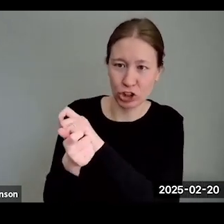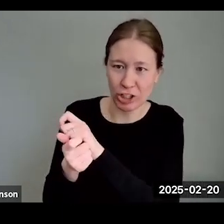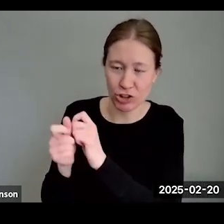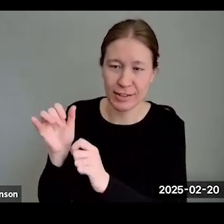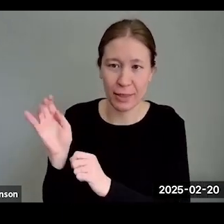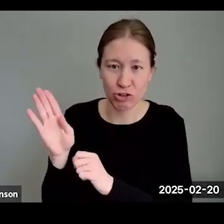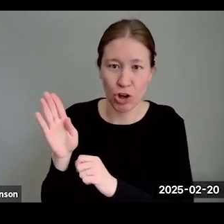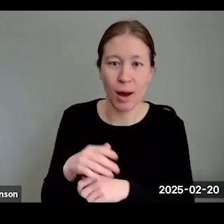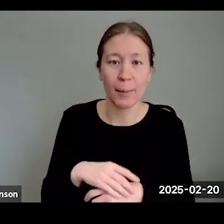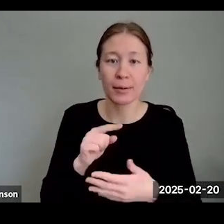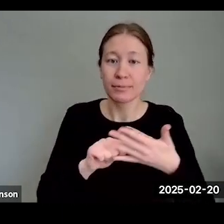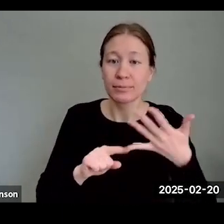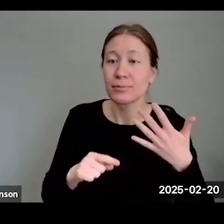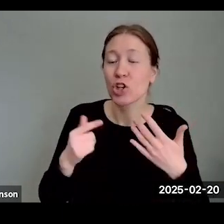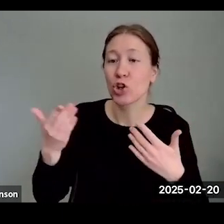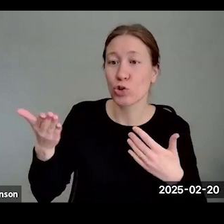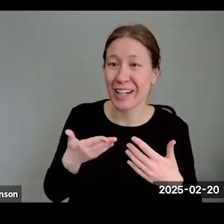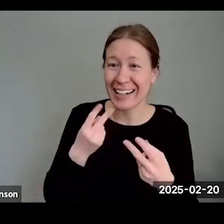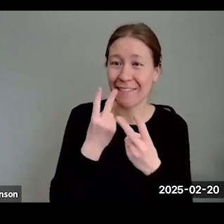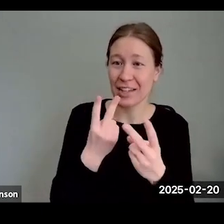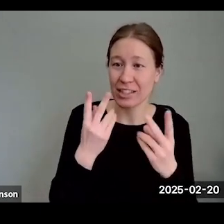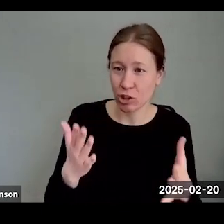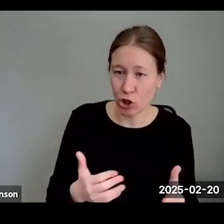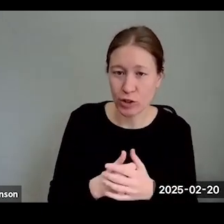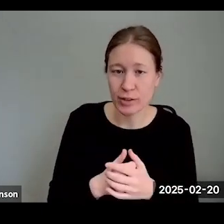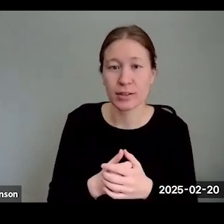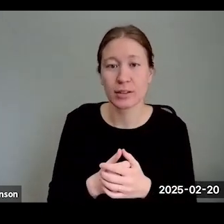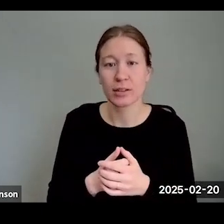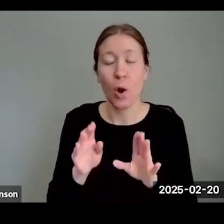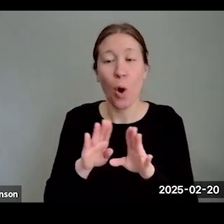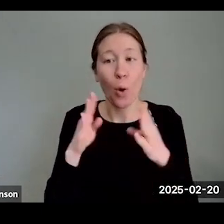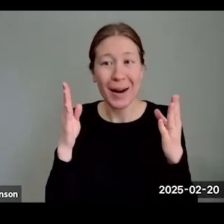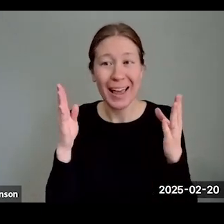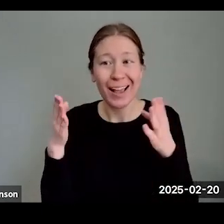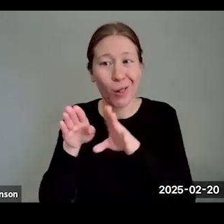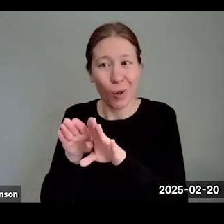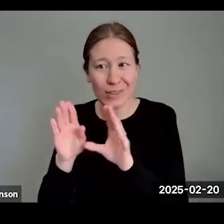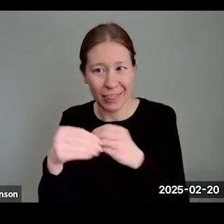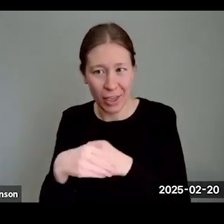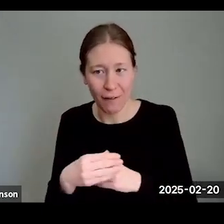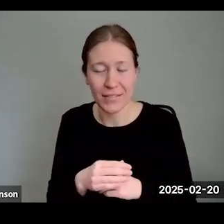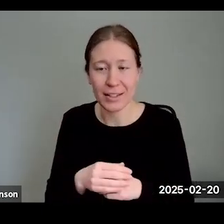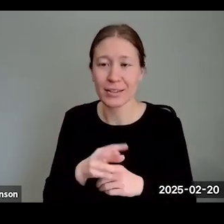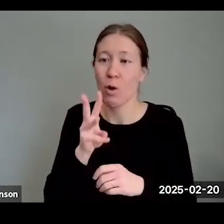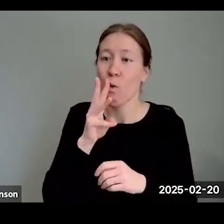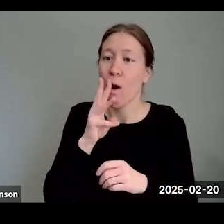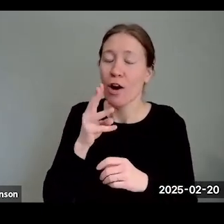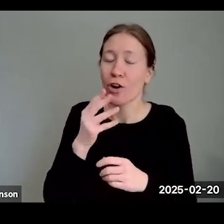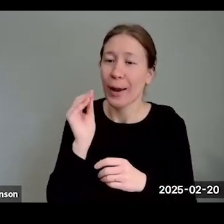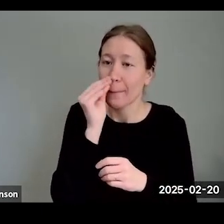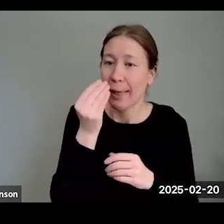Greeting visitors, opening and closing the office, watering plants in the office,